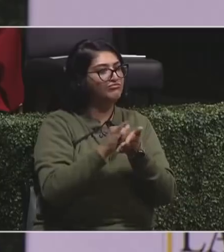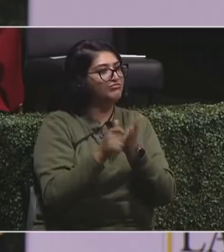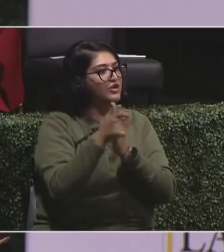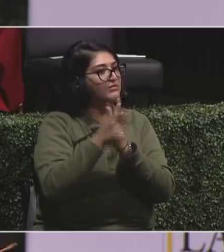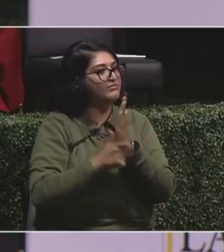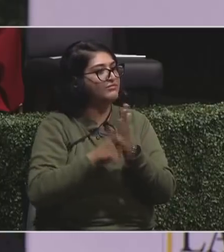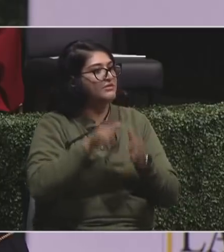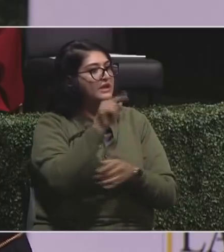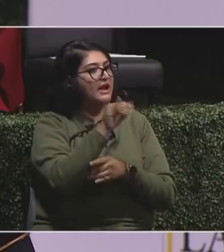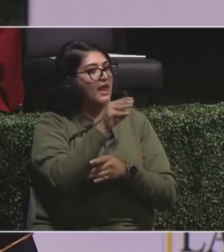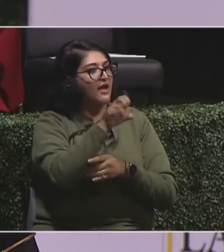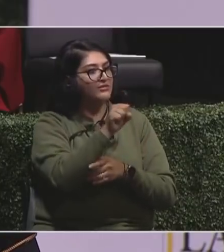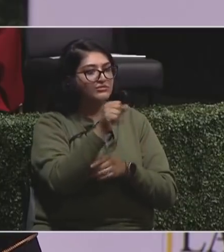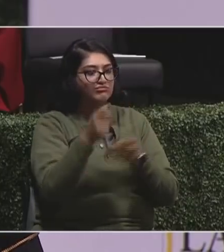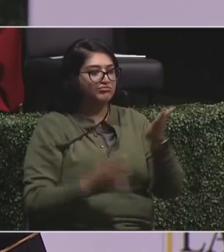70th ANNIVERSARY.